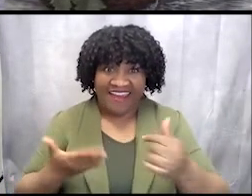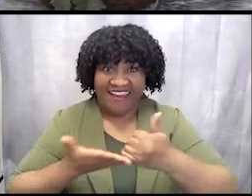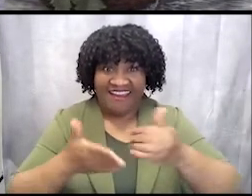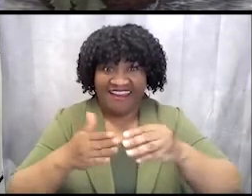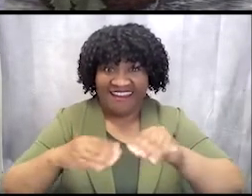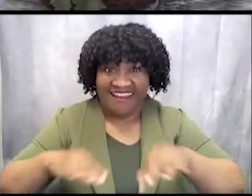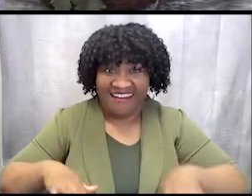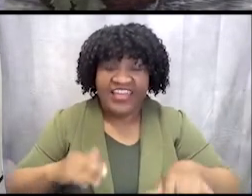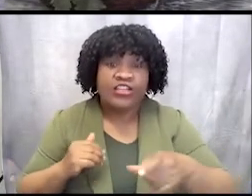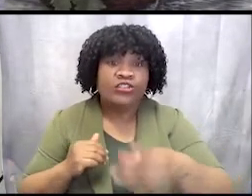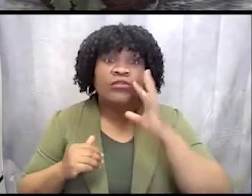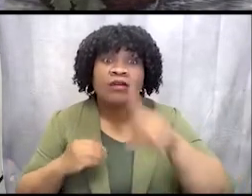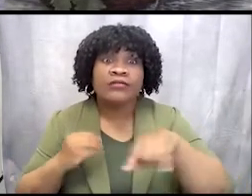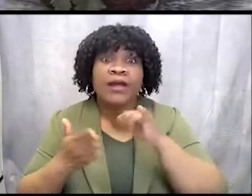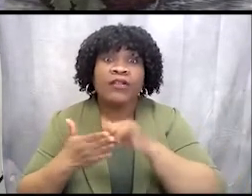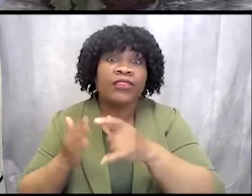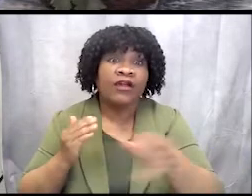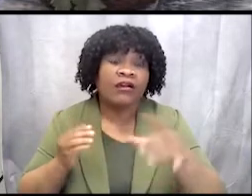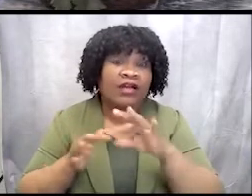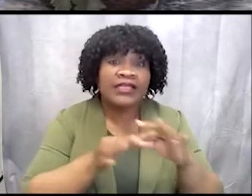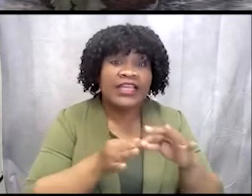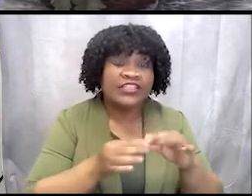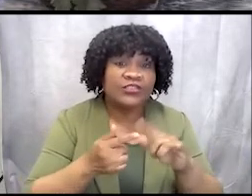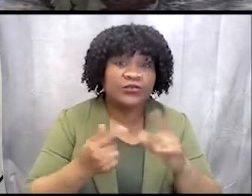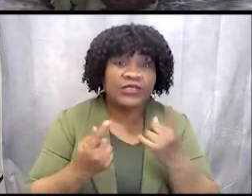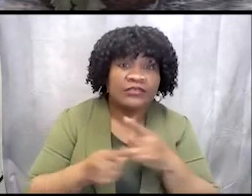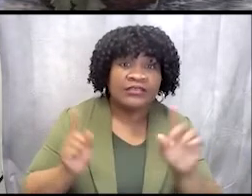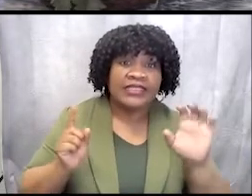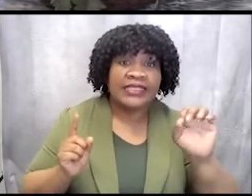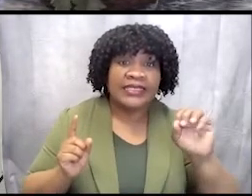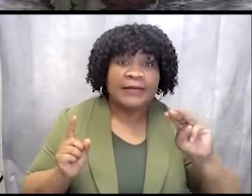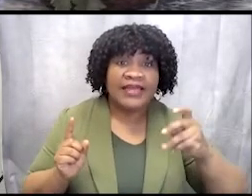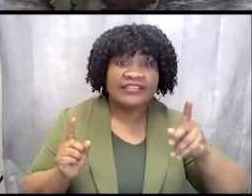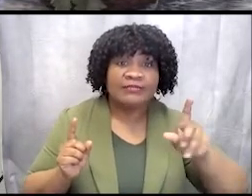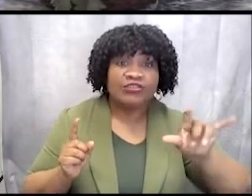You talked about the connection between emancipatory leadership and freedom.